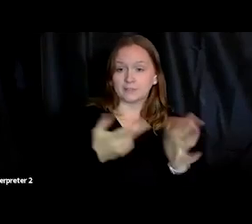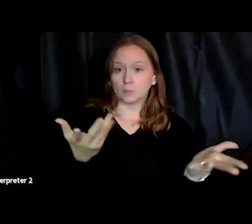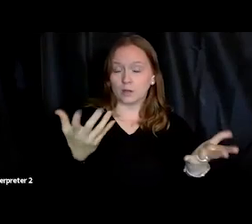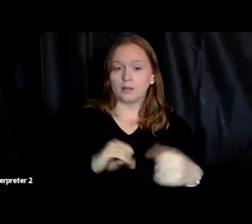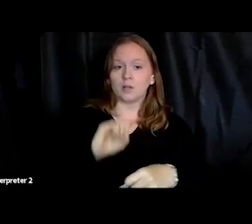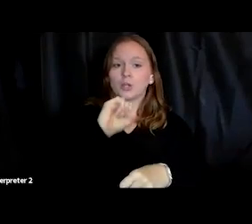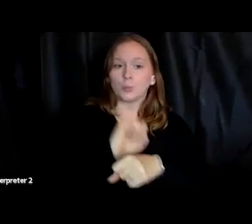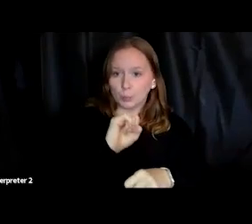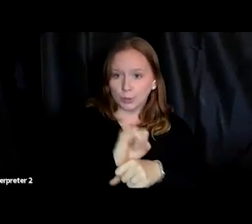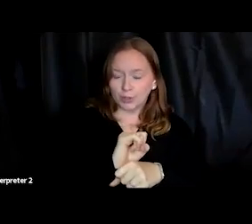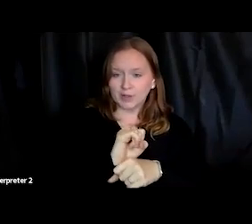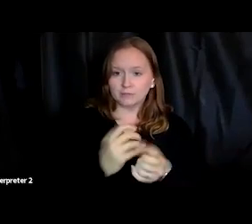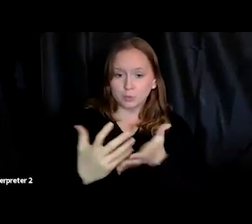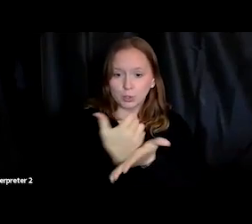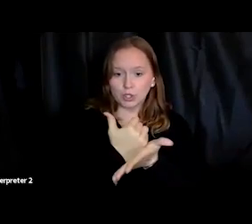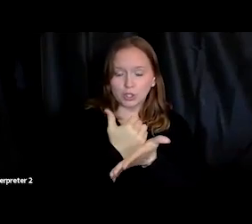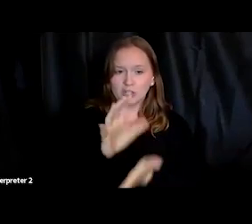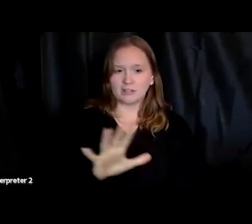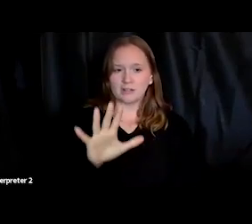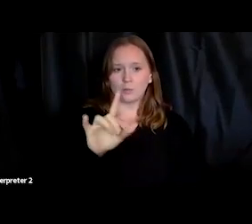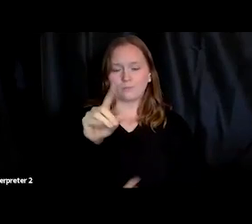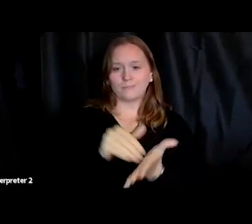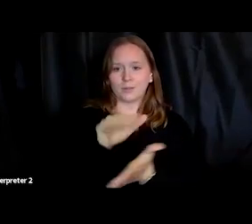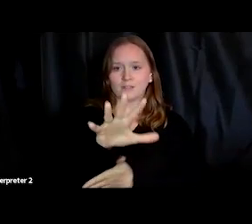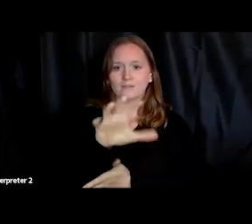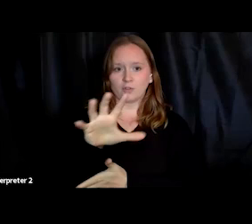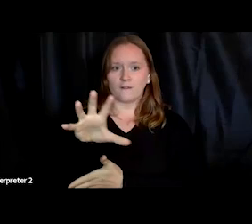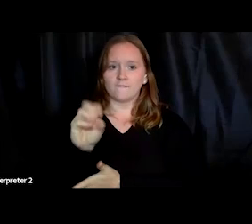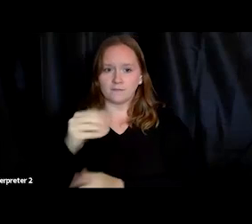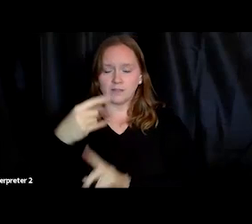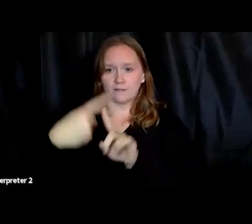over $1,550 per month in 2024.